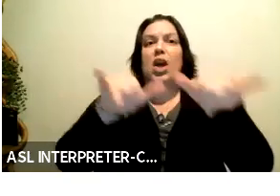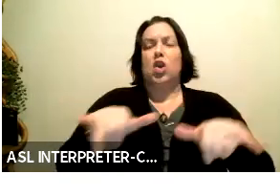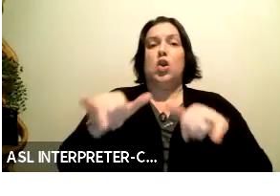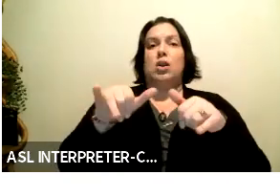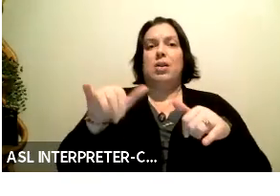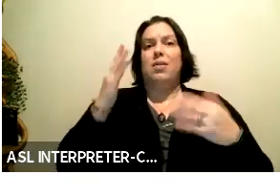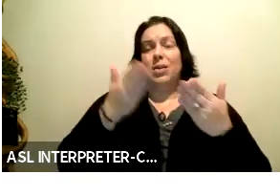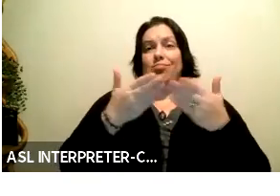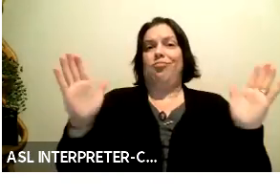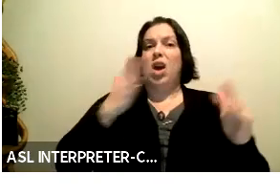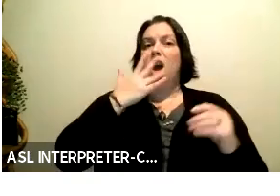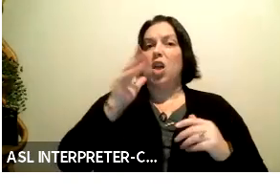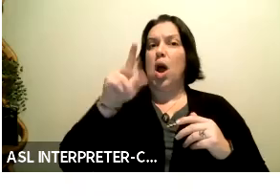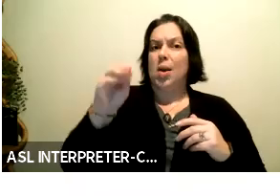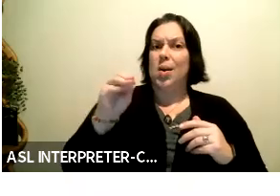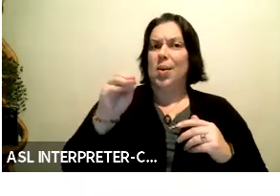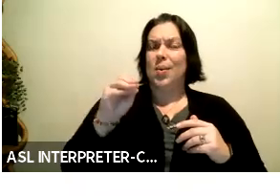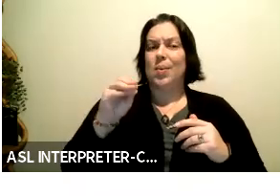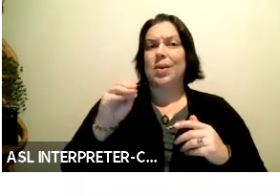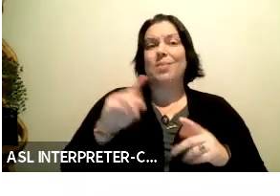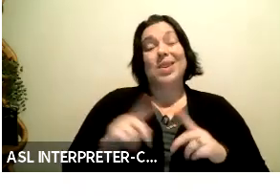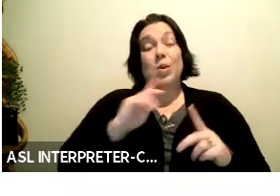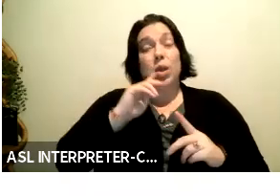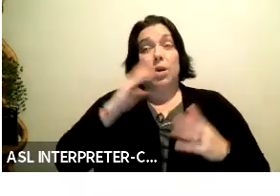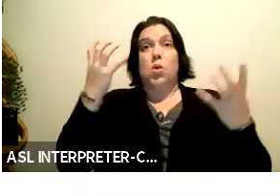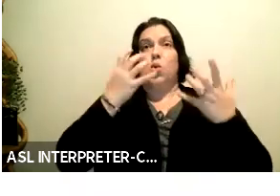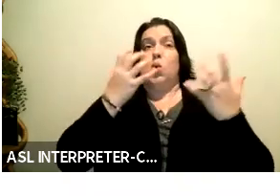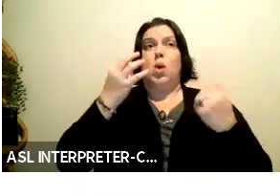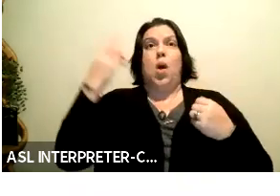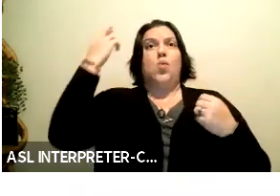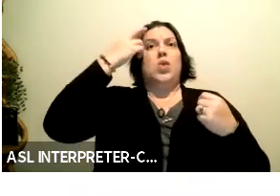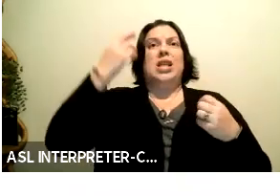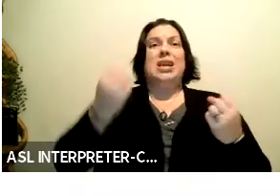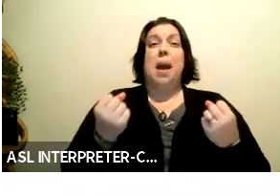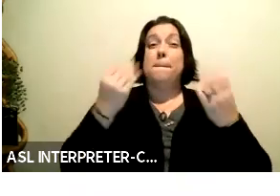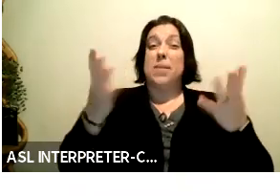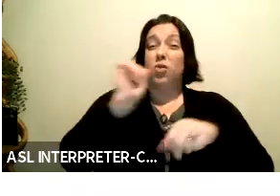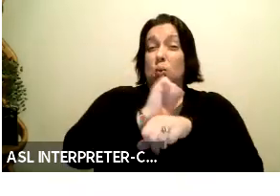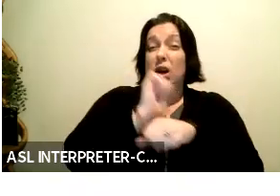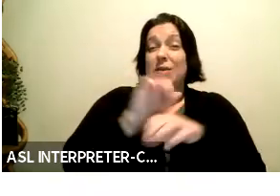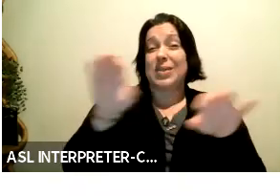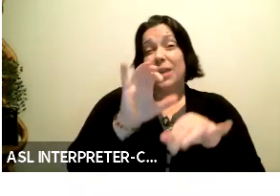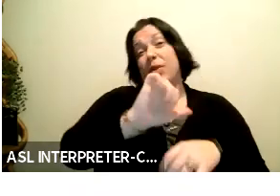it's been eye opening to realize how much health work is done by other agencies. As Sadie shared,